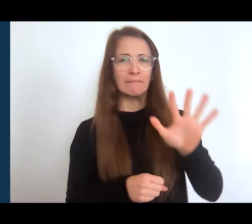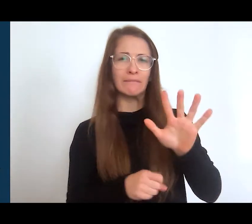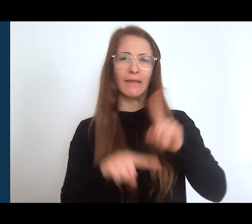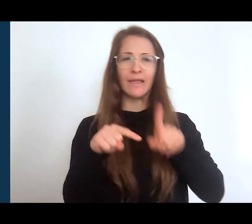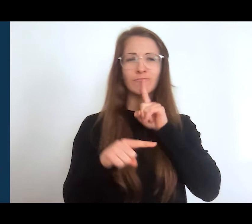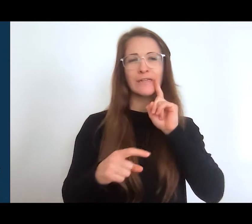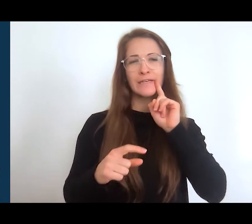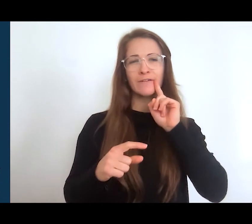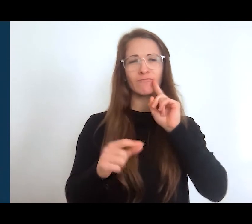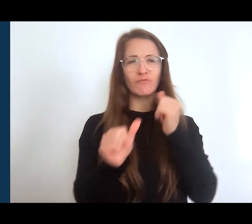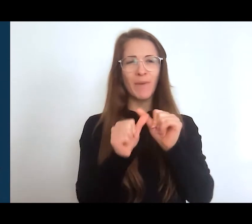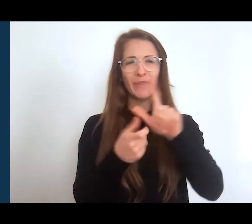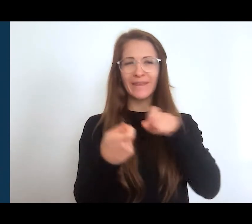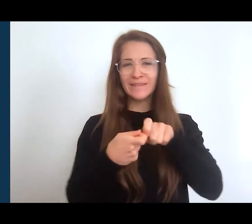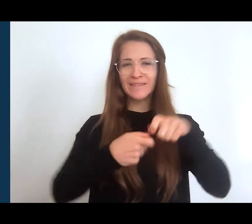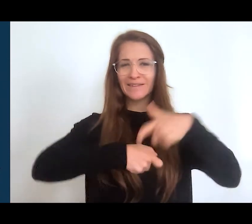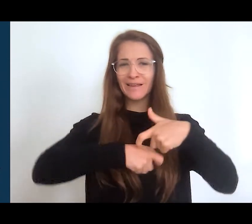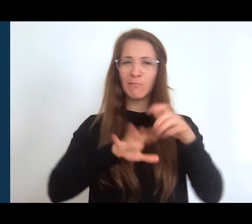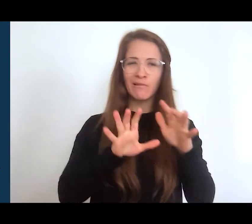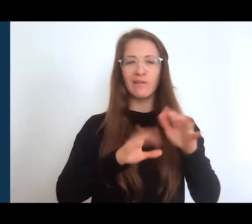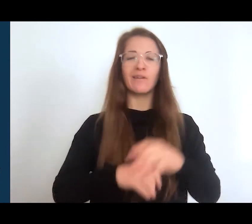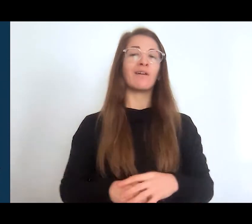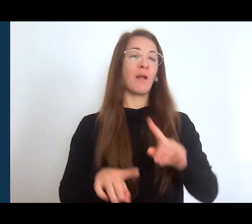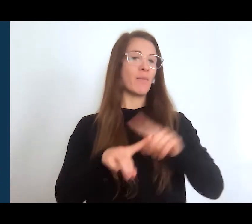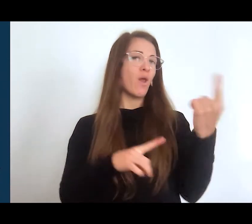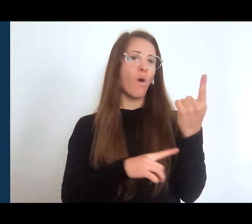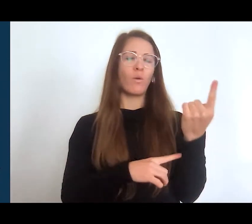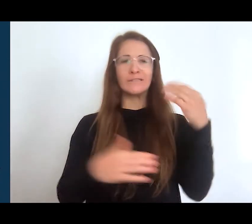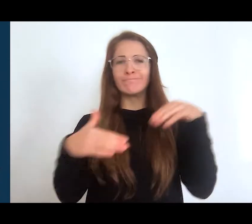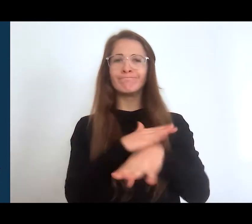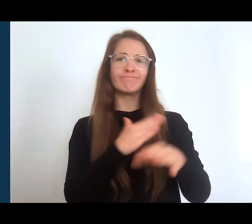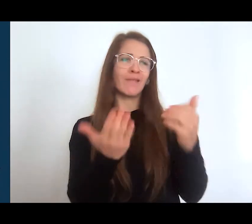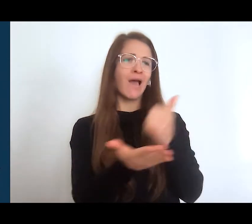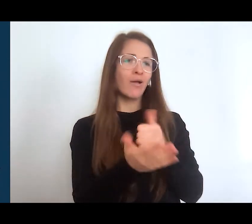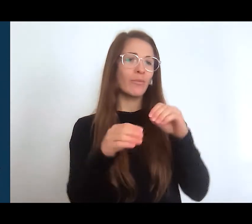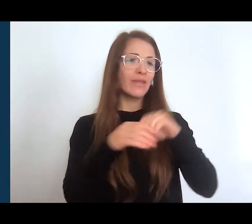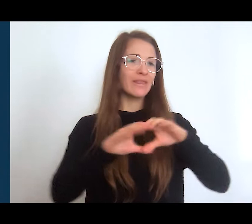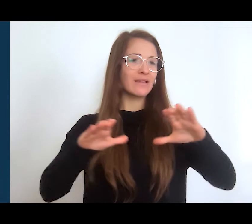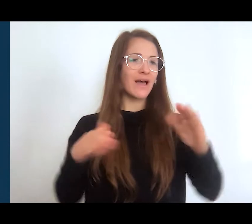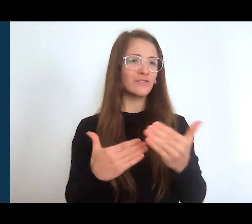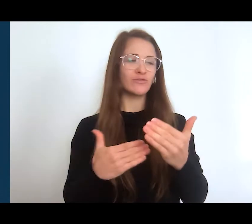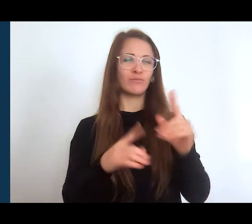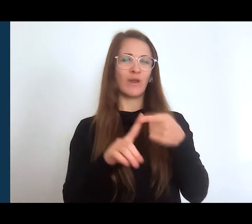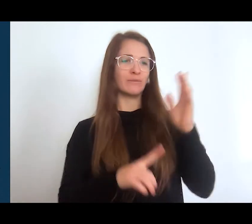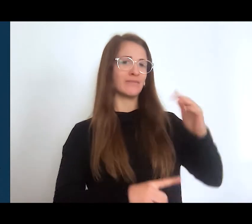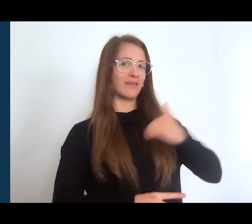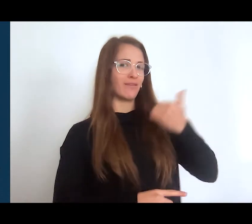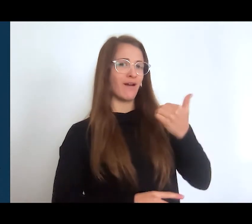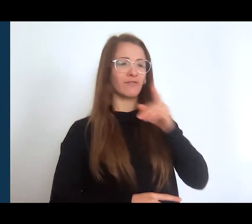SCHOOL FOR 20 YEARS, AND SHE WAS ALWAYS HAVING ME COME IN AND HELP HER IN THE CLASSROOM WHEN I